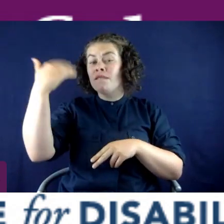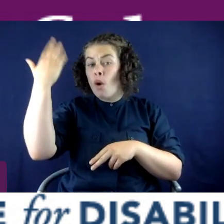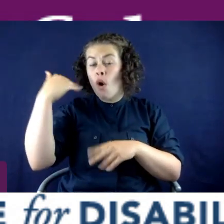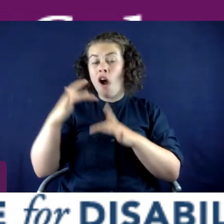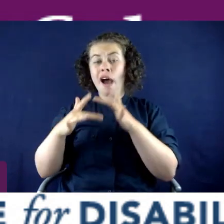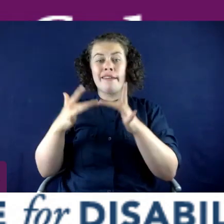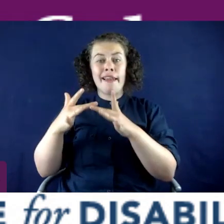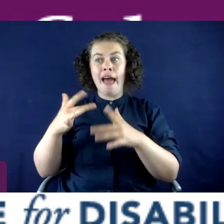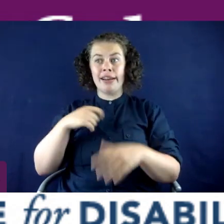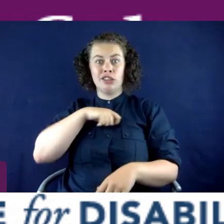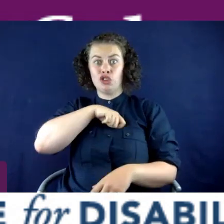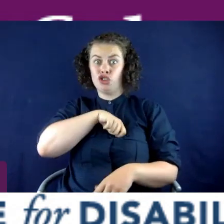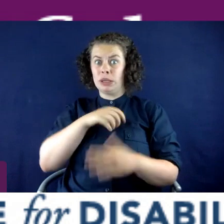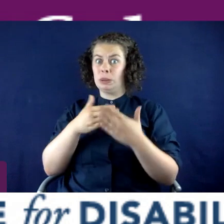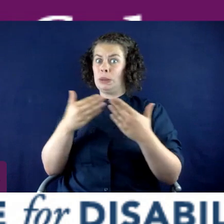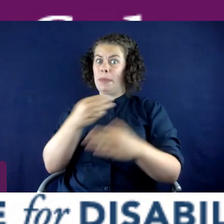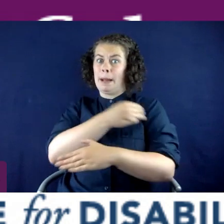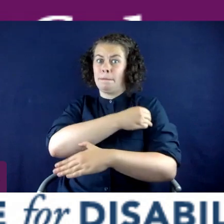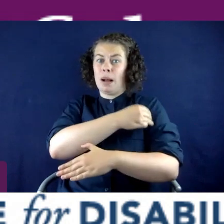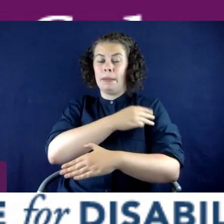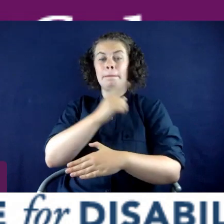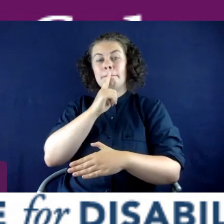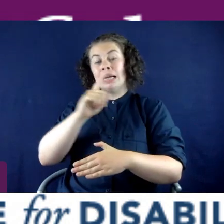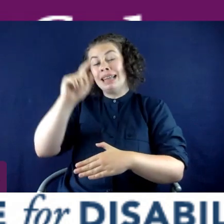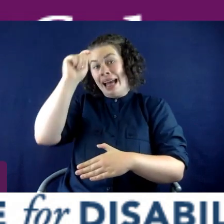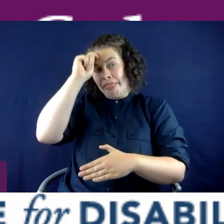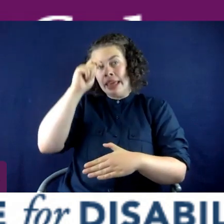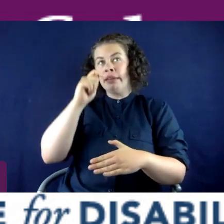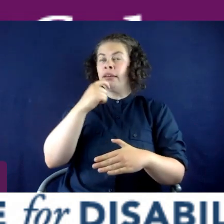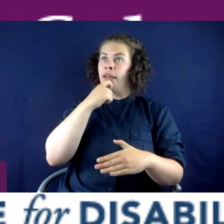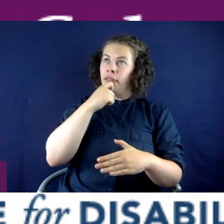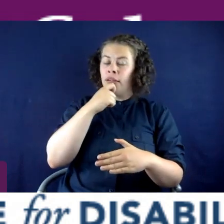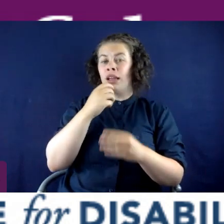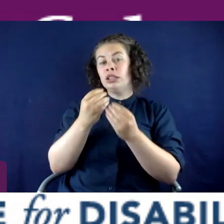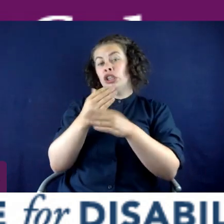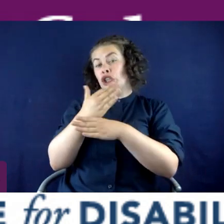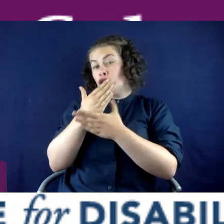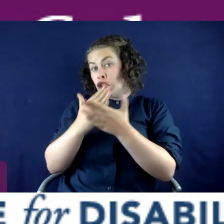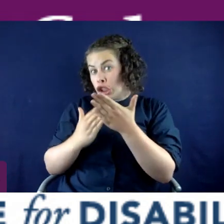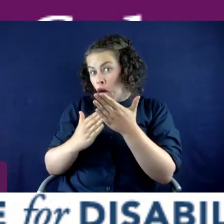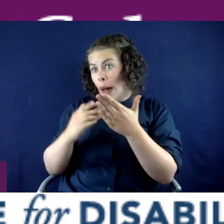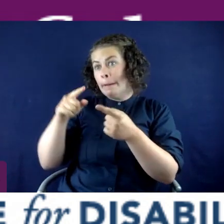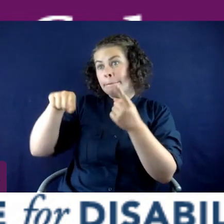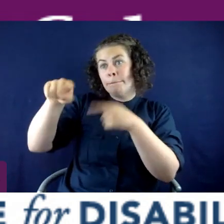I would like to say that sporadic efforts are not OK.